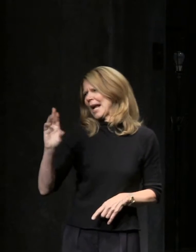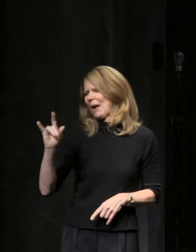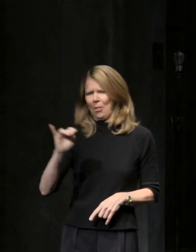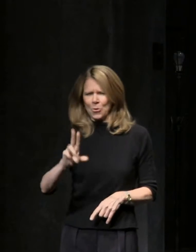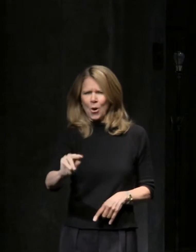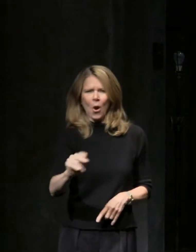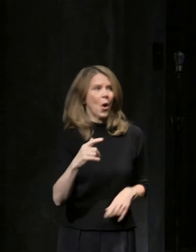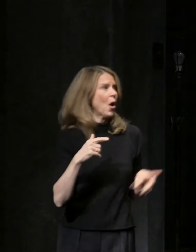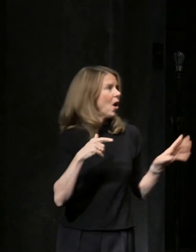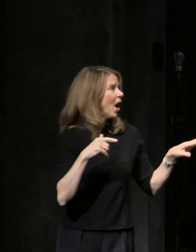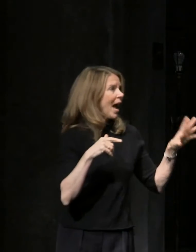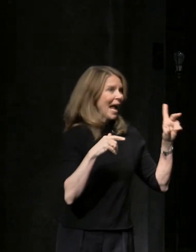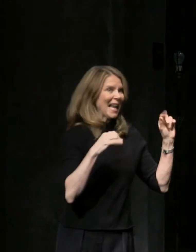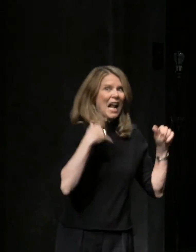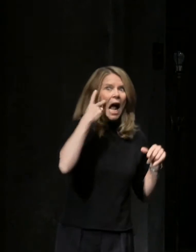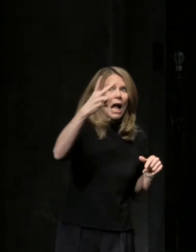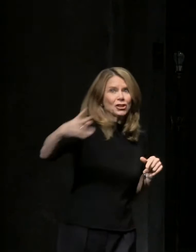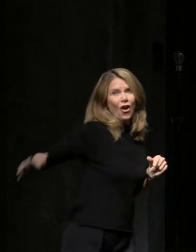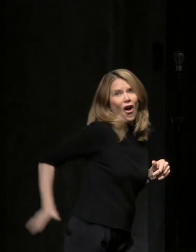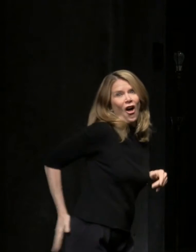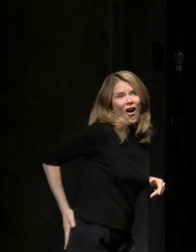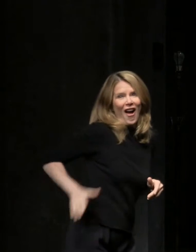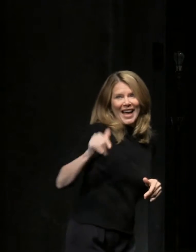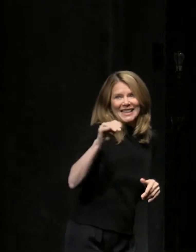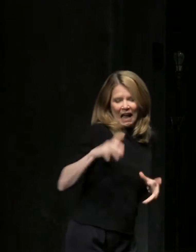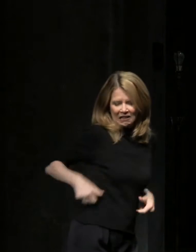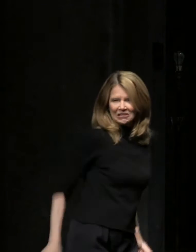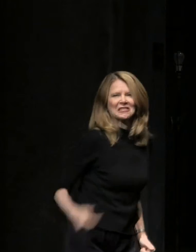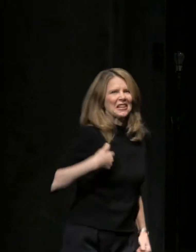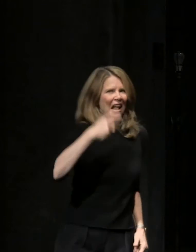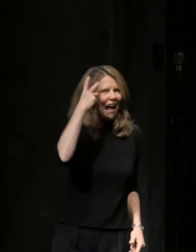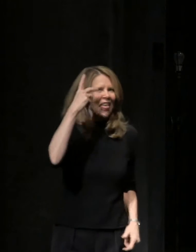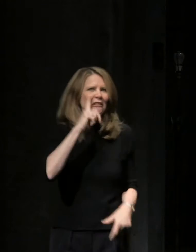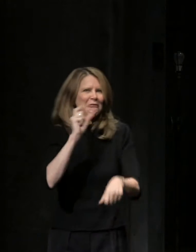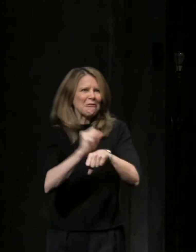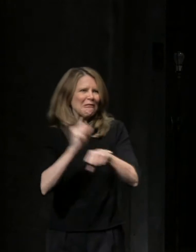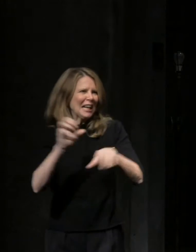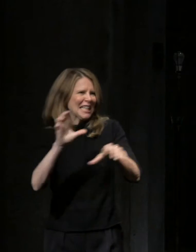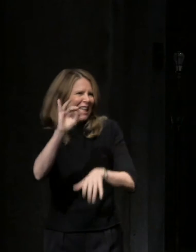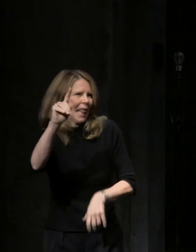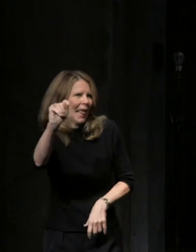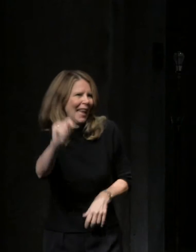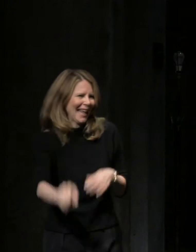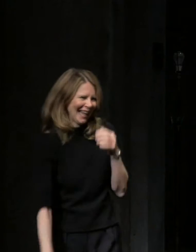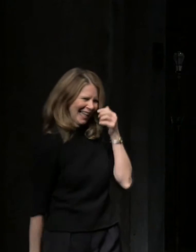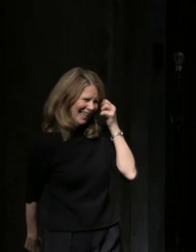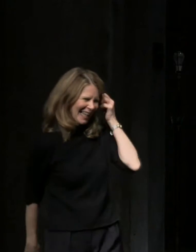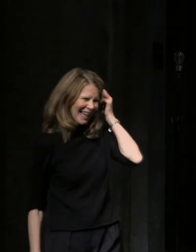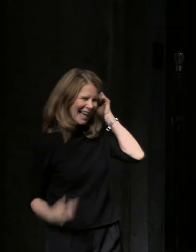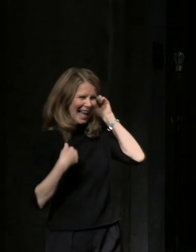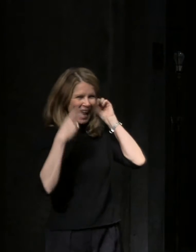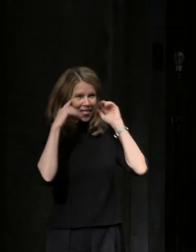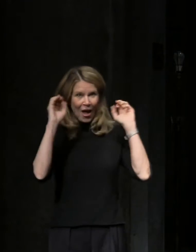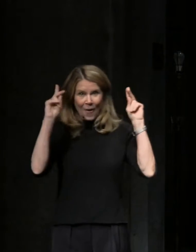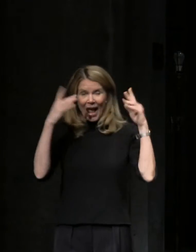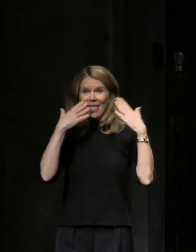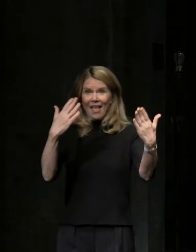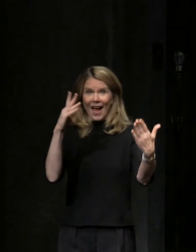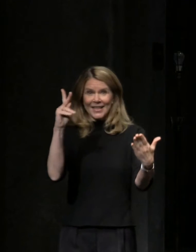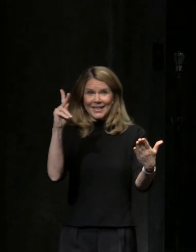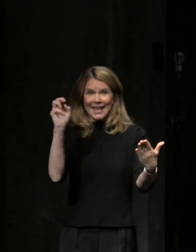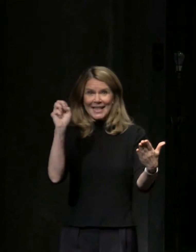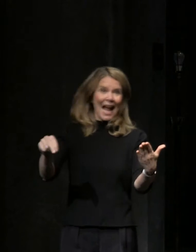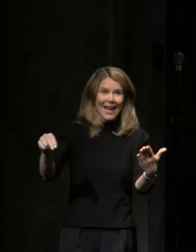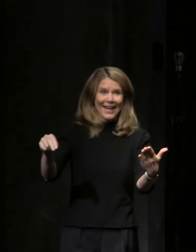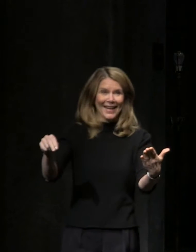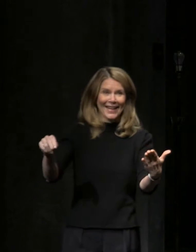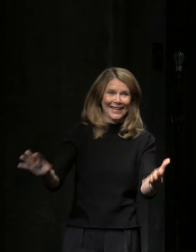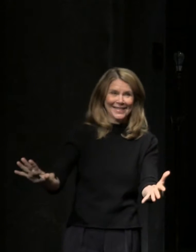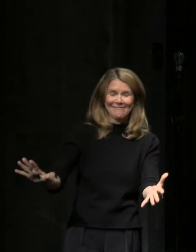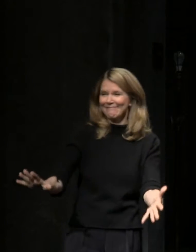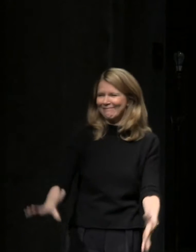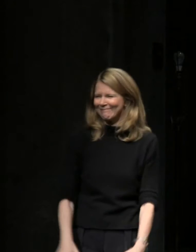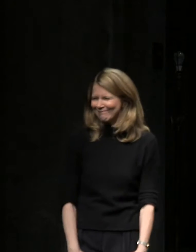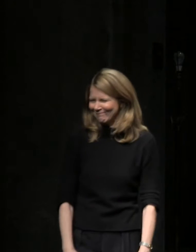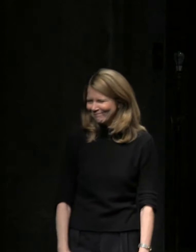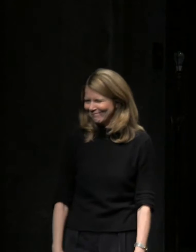She's like, “Dad, I saw his ass. I think they did it.” Okay, thank you, Ken!